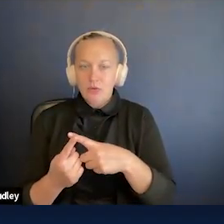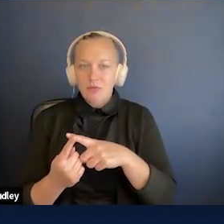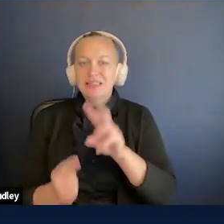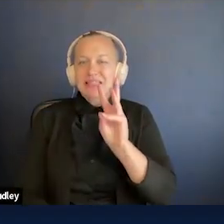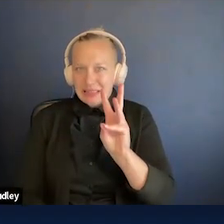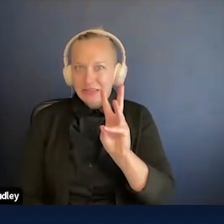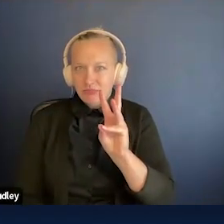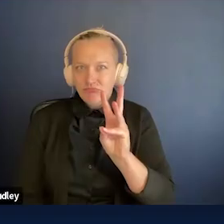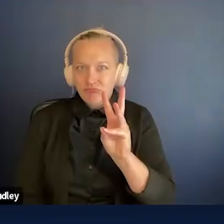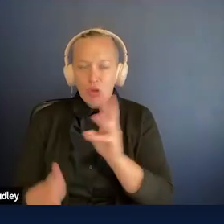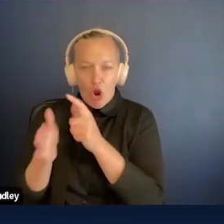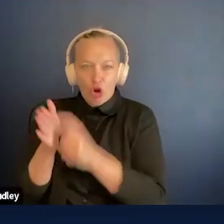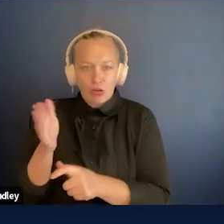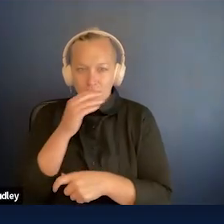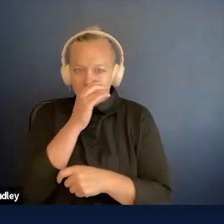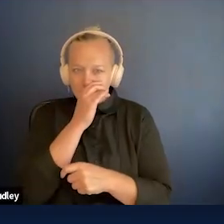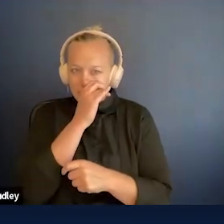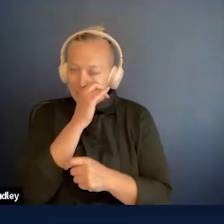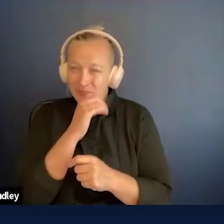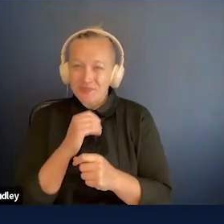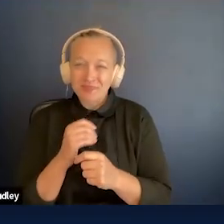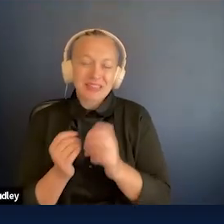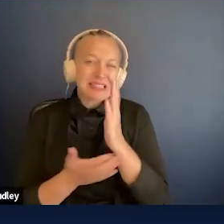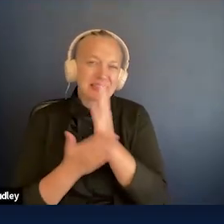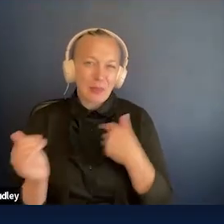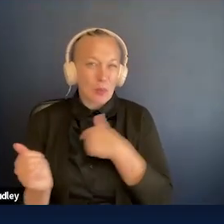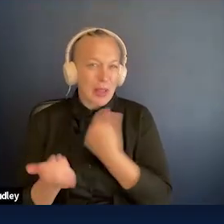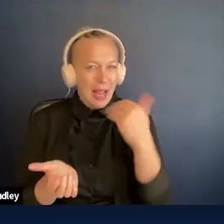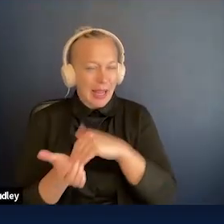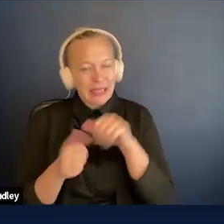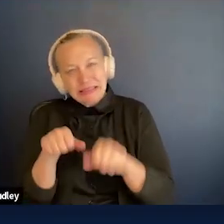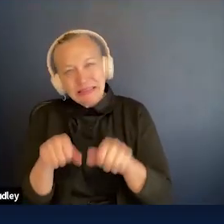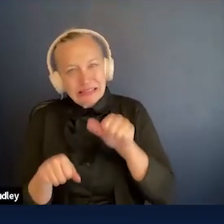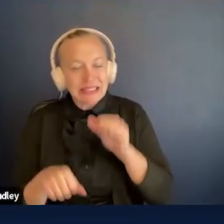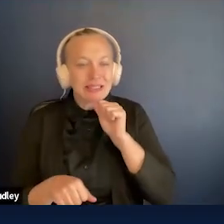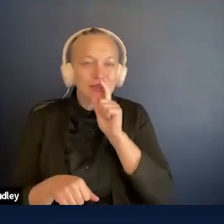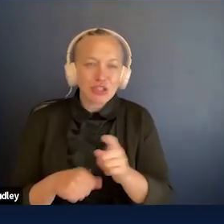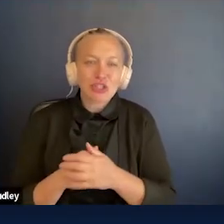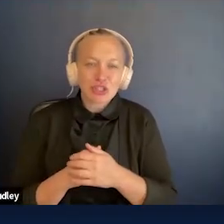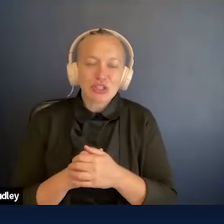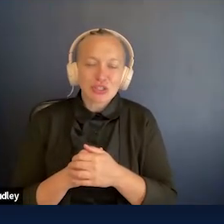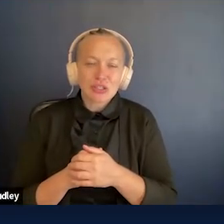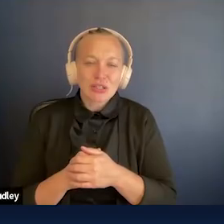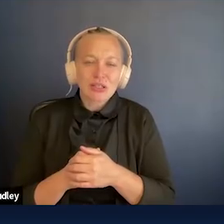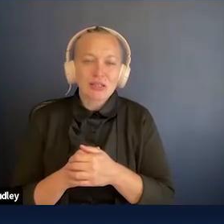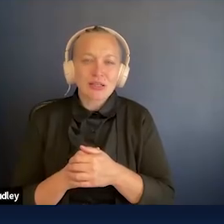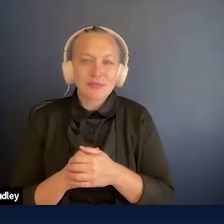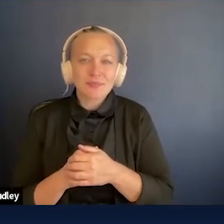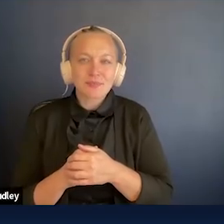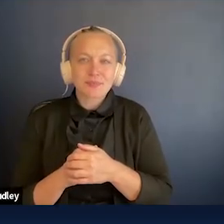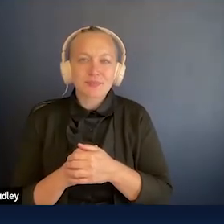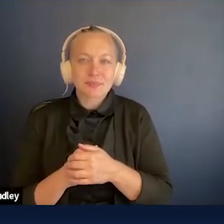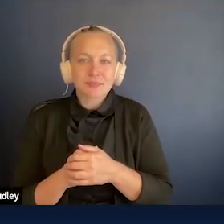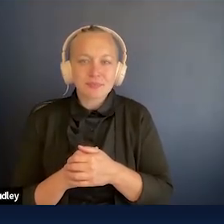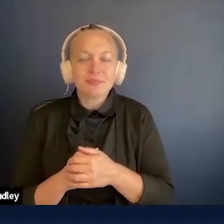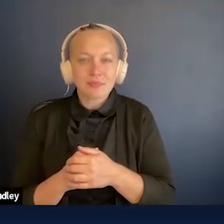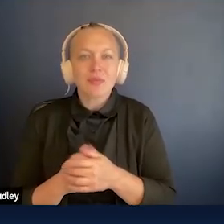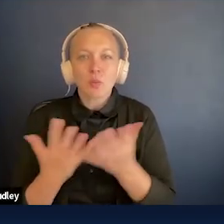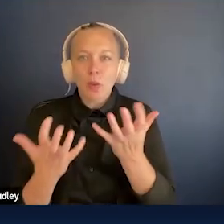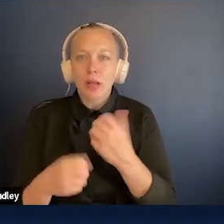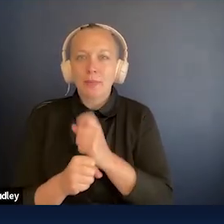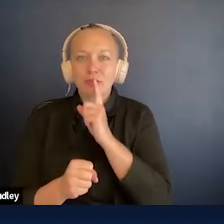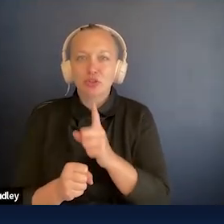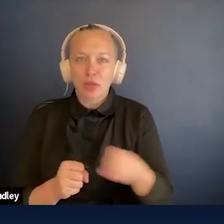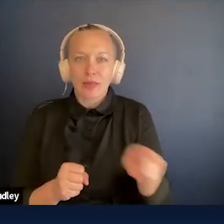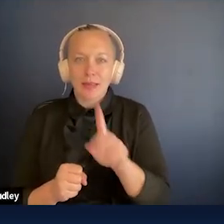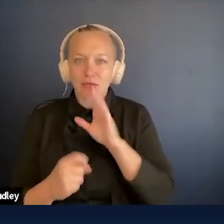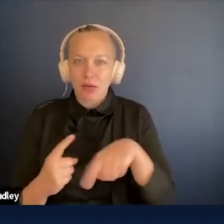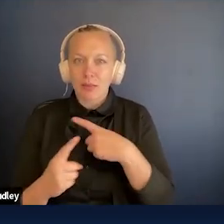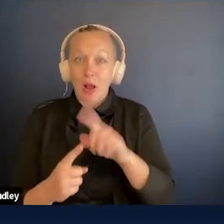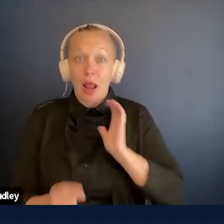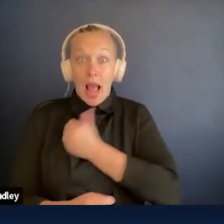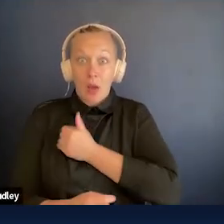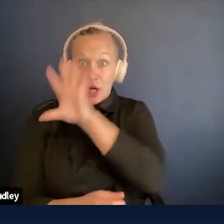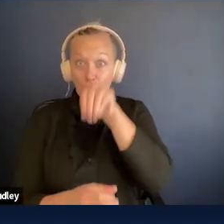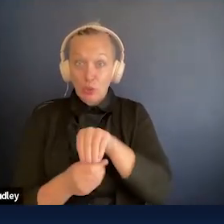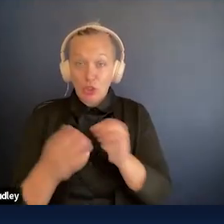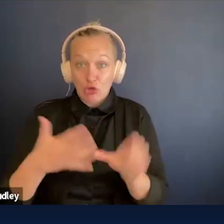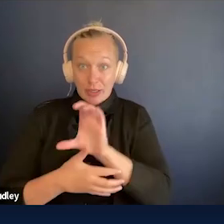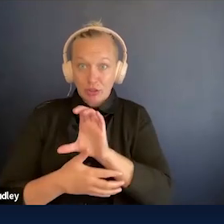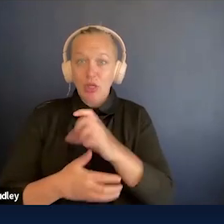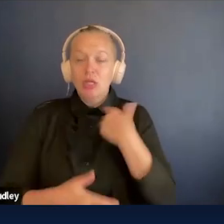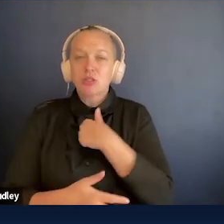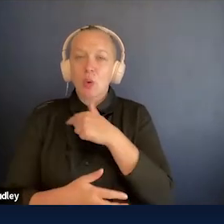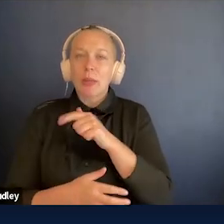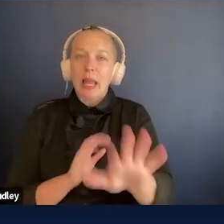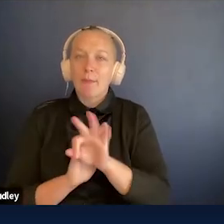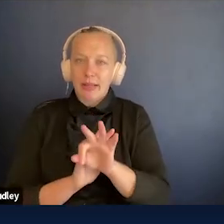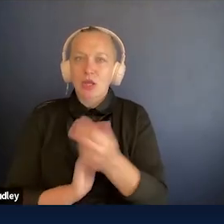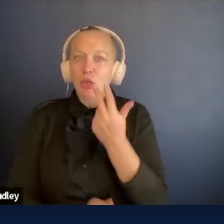It was kind of unsure, um, some of there was just, like, a little bit unsure about, um, if it's… abide by our inclusion criteria, so some of them, we include 3 of them, so there… 3 of those were… had a split…